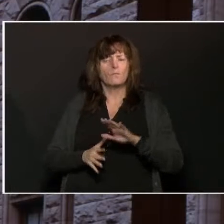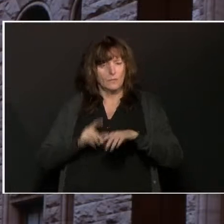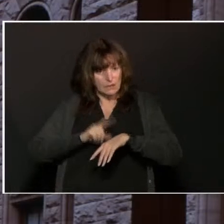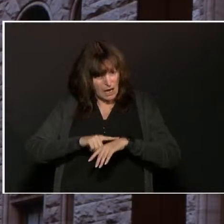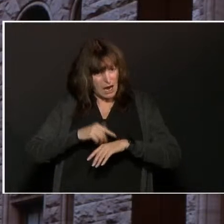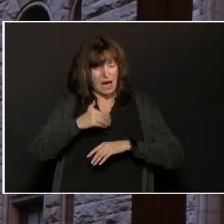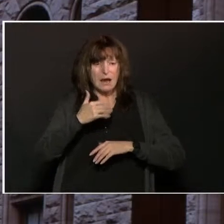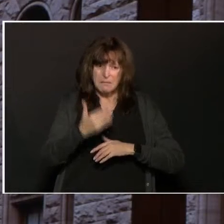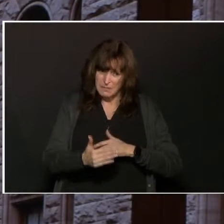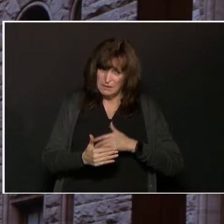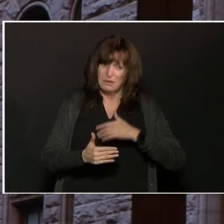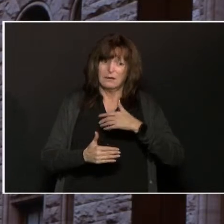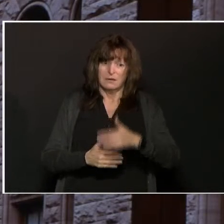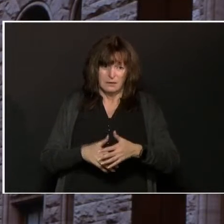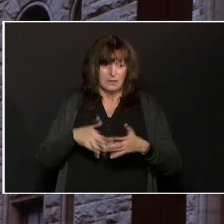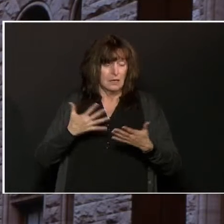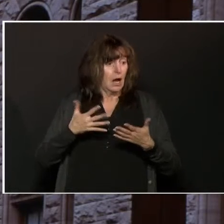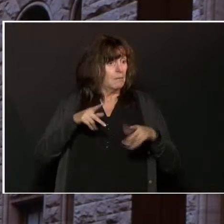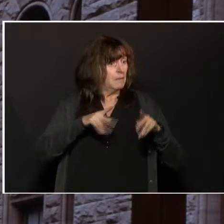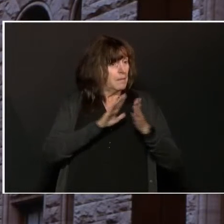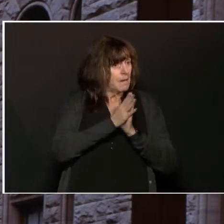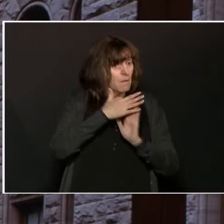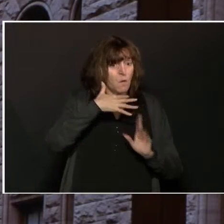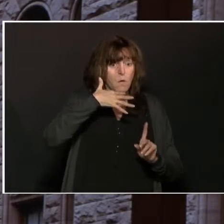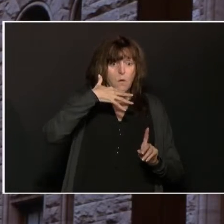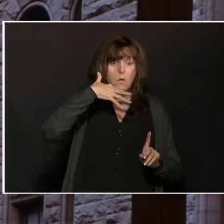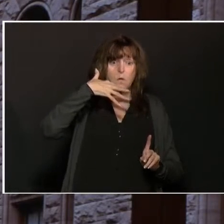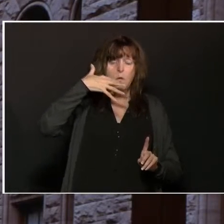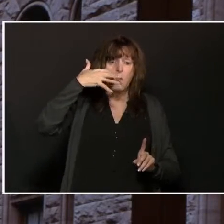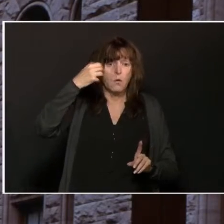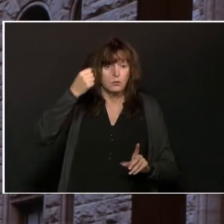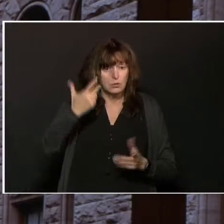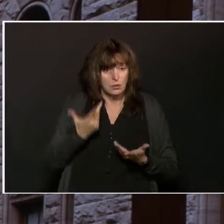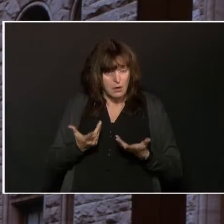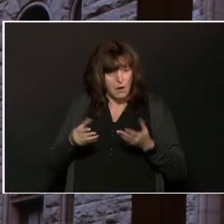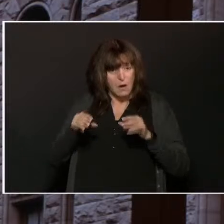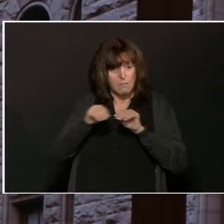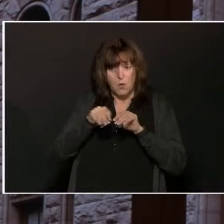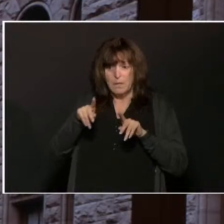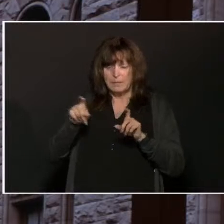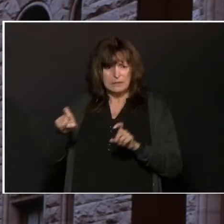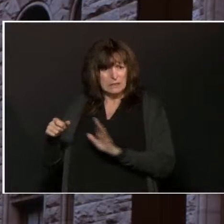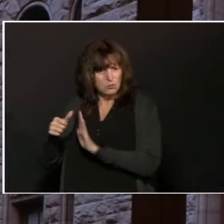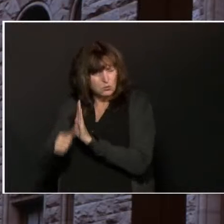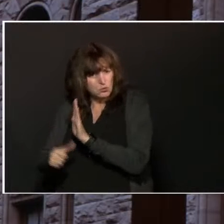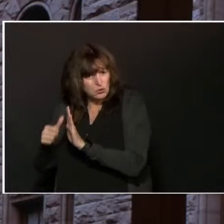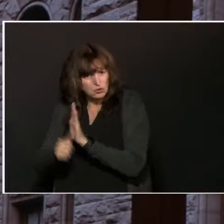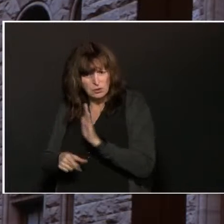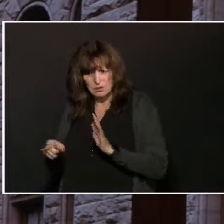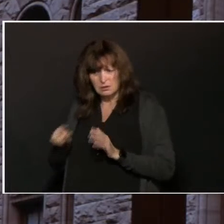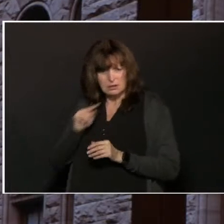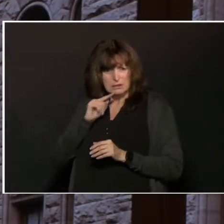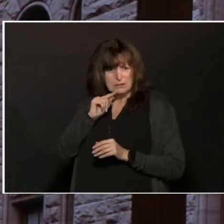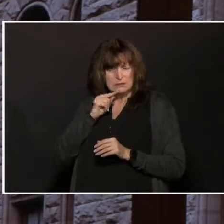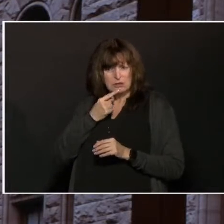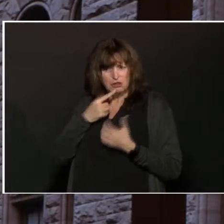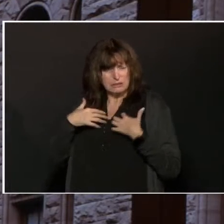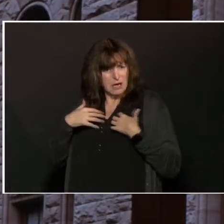AND THEN YOU ACTUALLY WILL STILL GET TO A PLACE GET TO A PLACE WHERE THE TOTAL CASE GET TO A PLACE WHERE THE TOTAL CASE NUMBERS GET TO A PLACE WHERE THE TOTAL CASE NUMBERS EXCEED